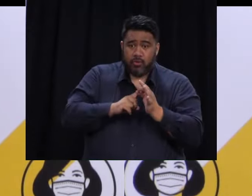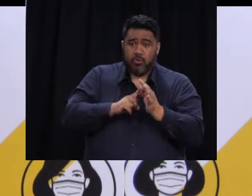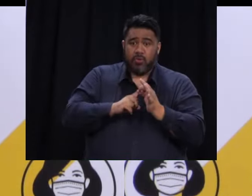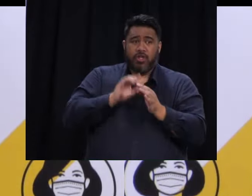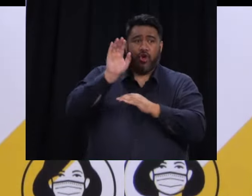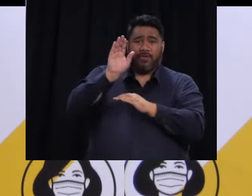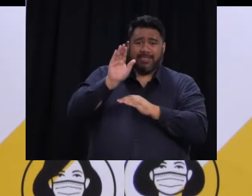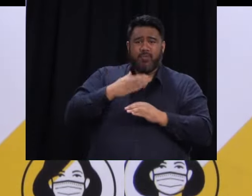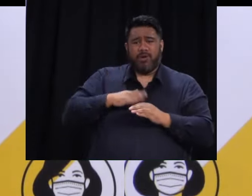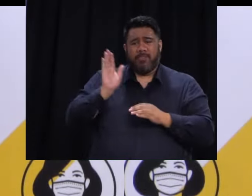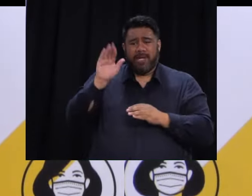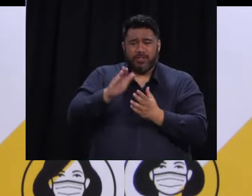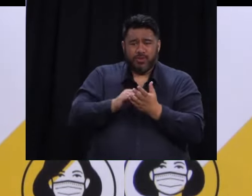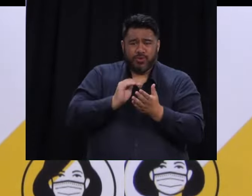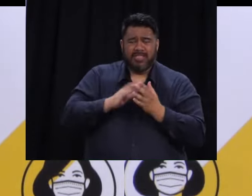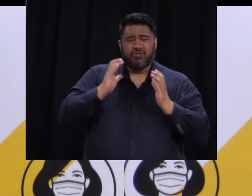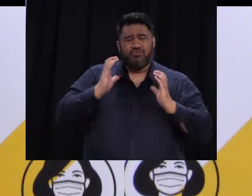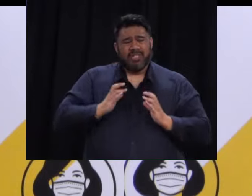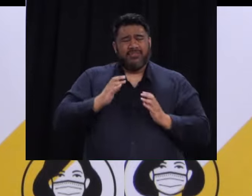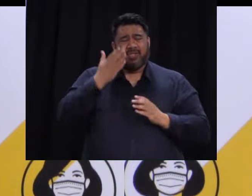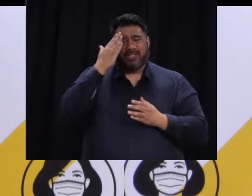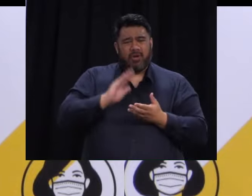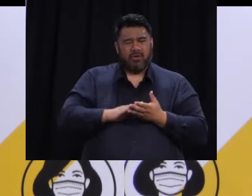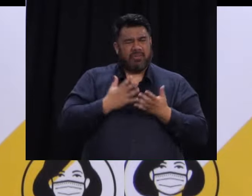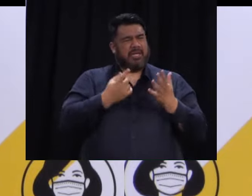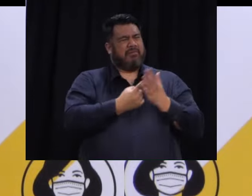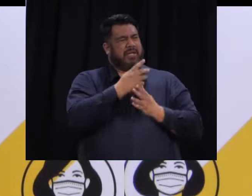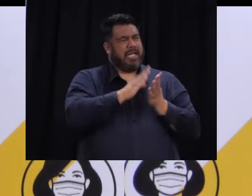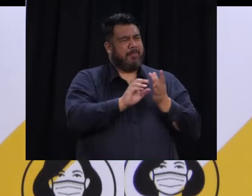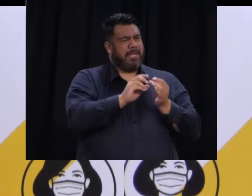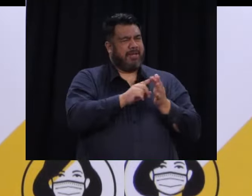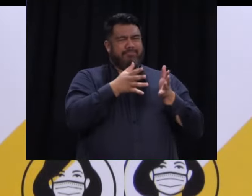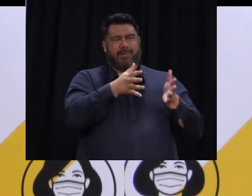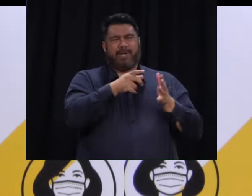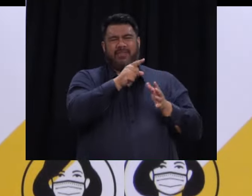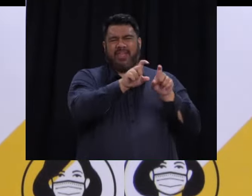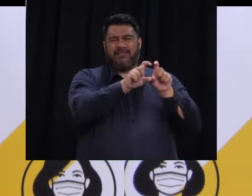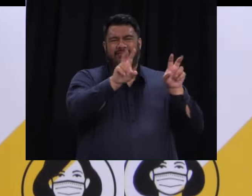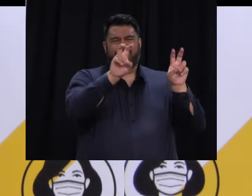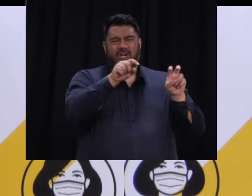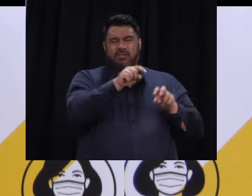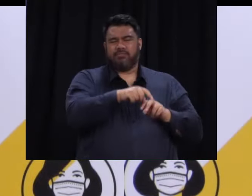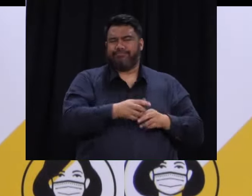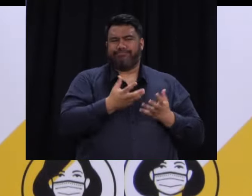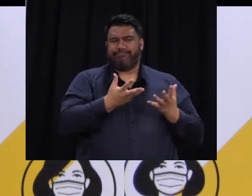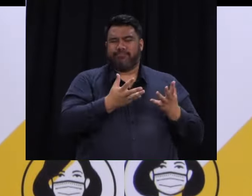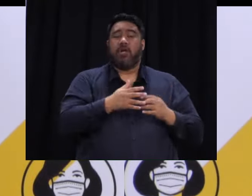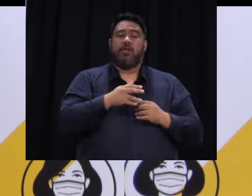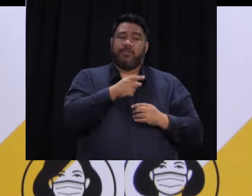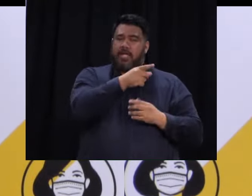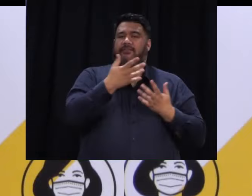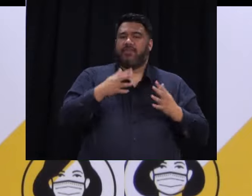message they put up. We all understand that people who are looking for places in MIQ